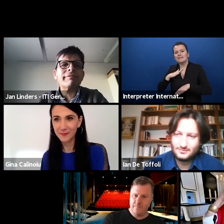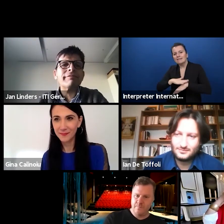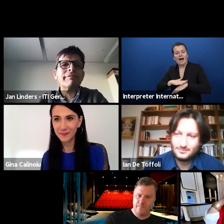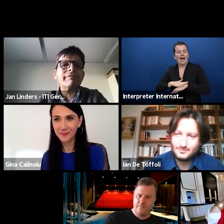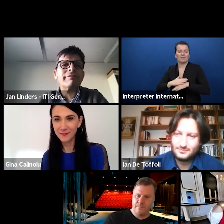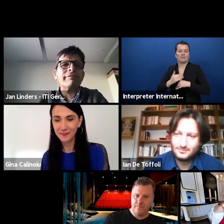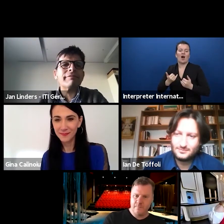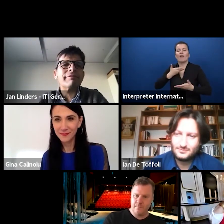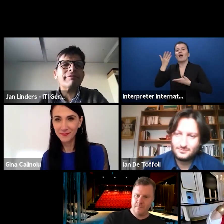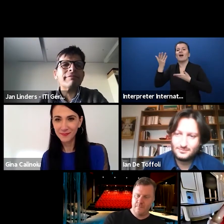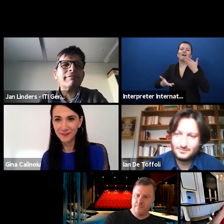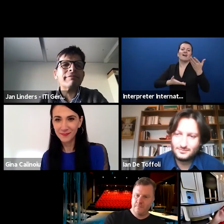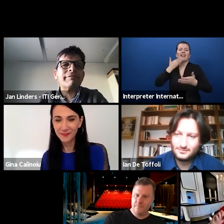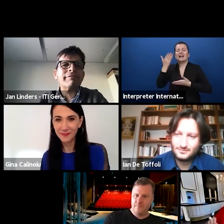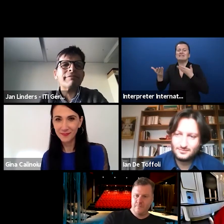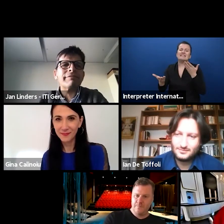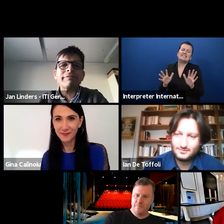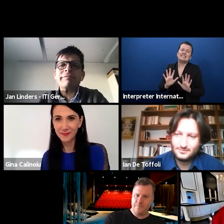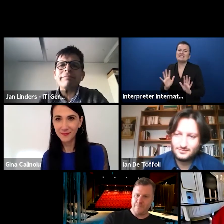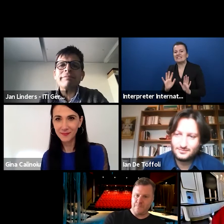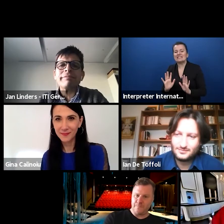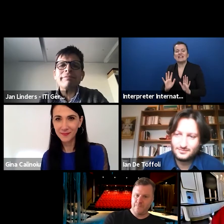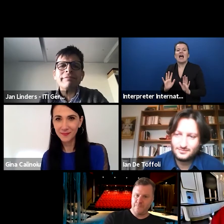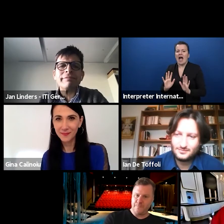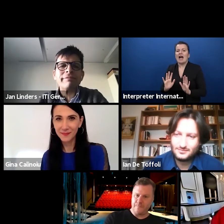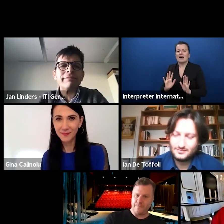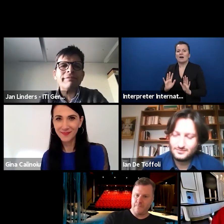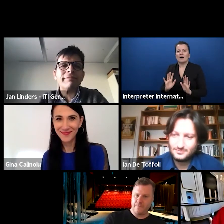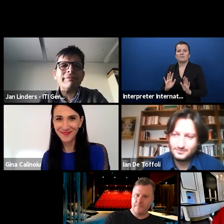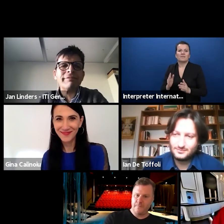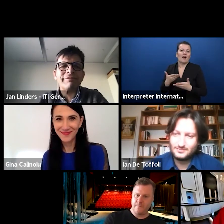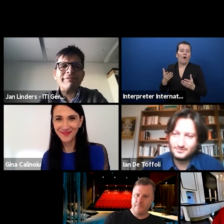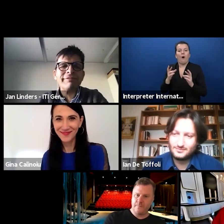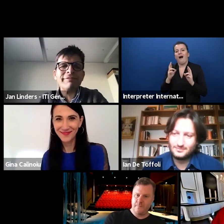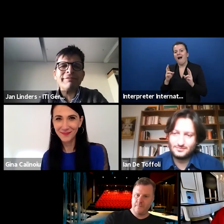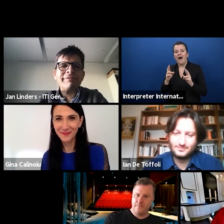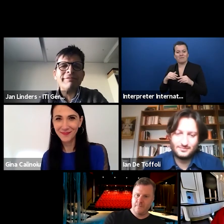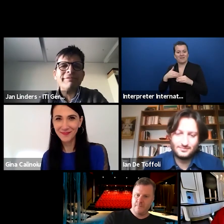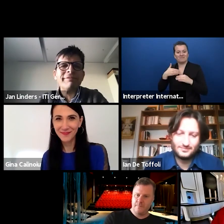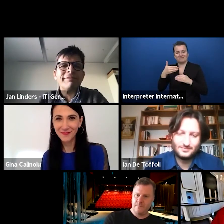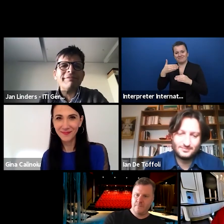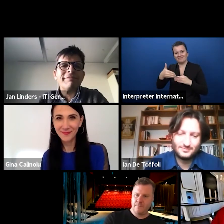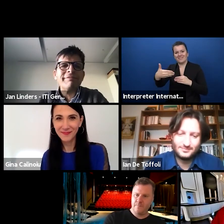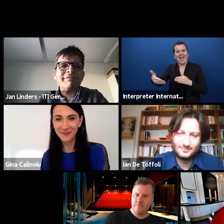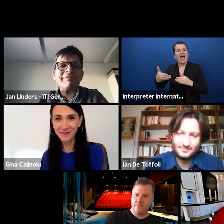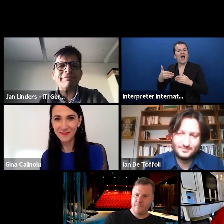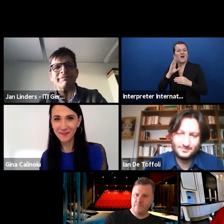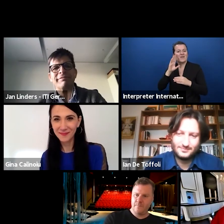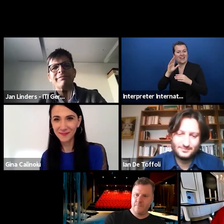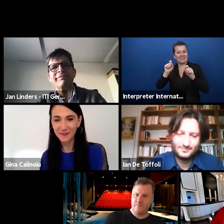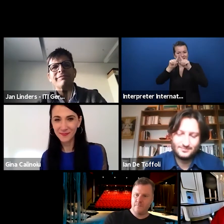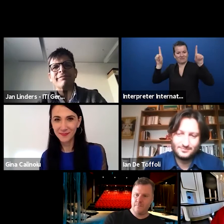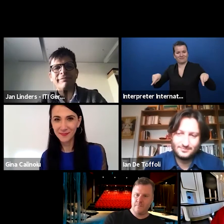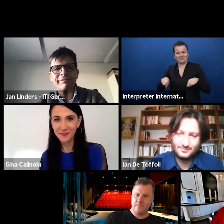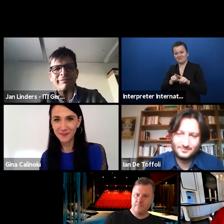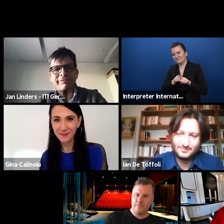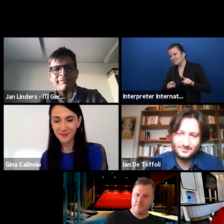and I gather we will meet with a glass of whatever at the balcony in 10 minutes to celebrate but I